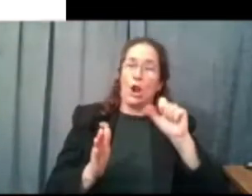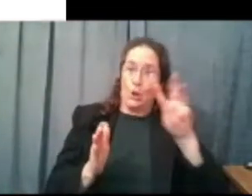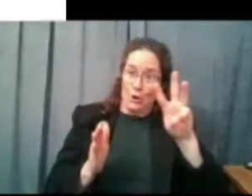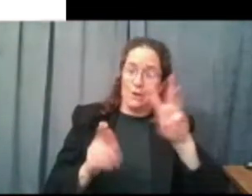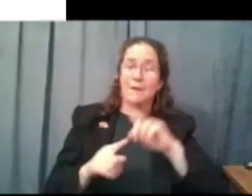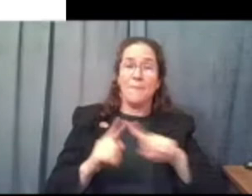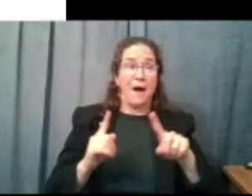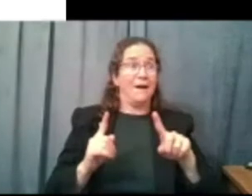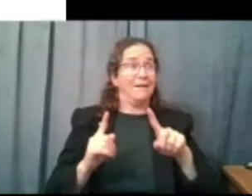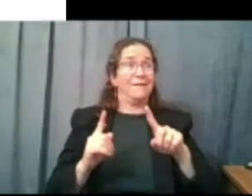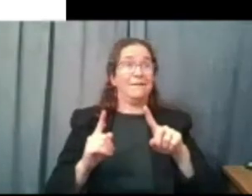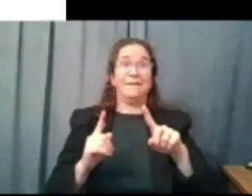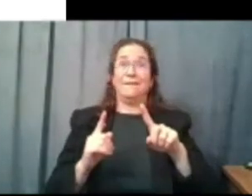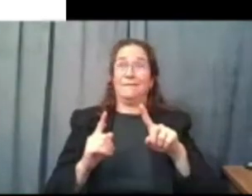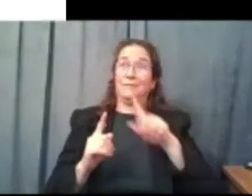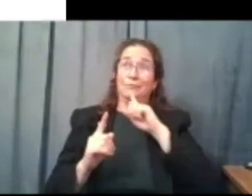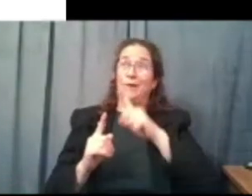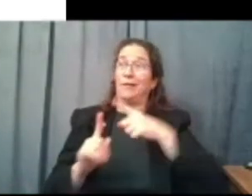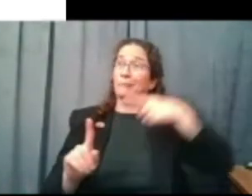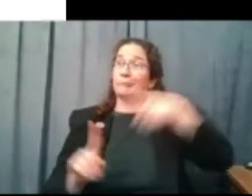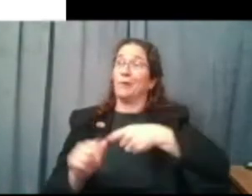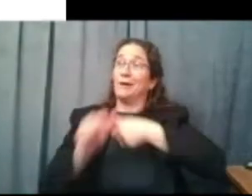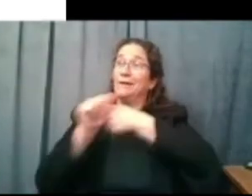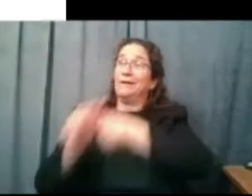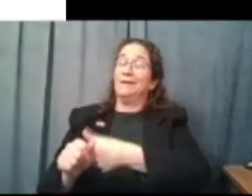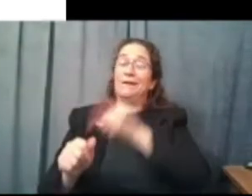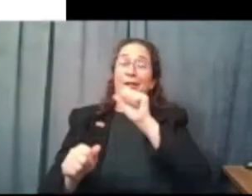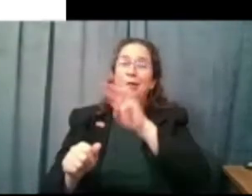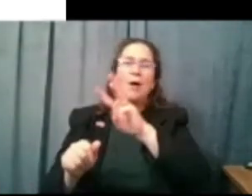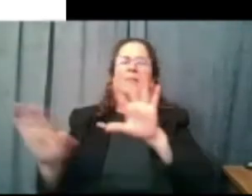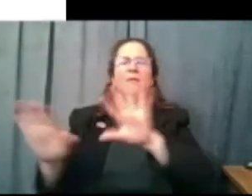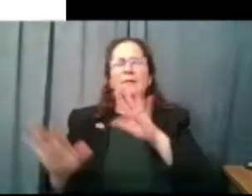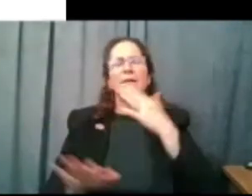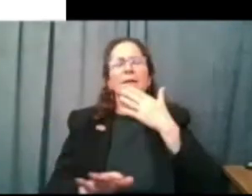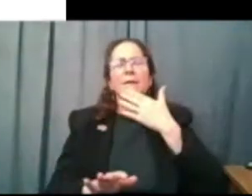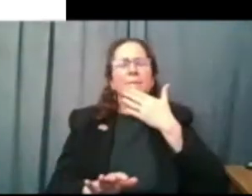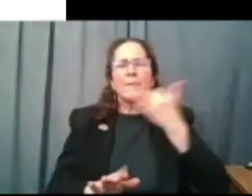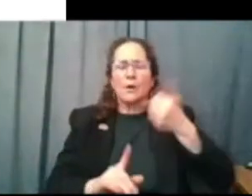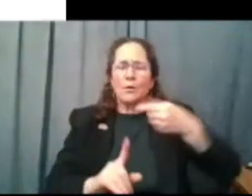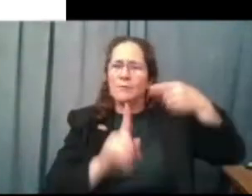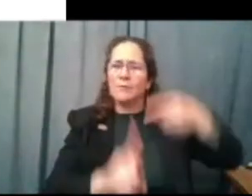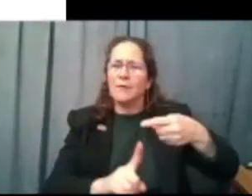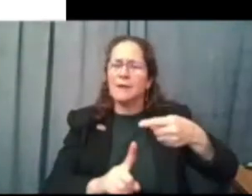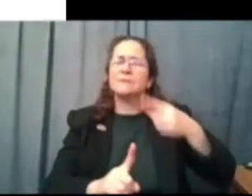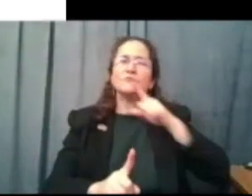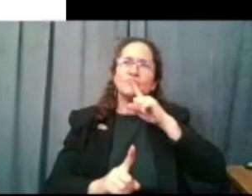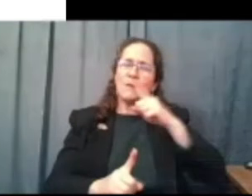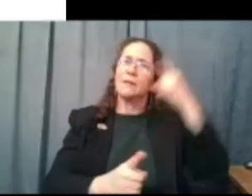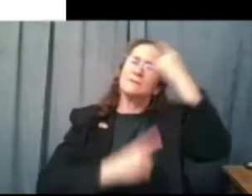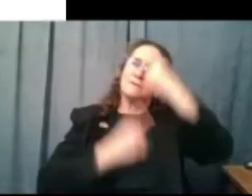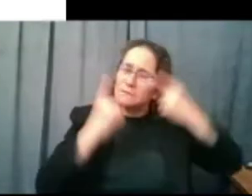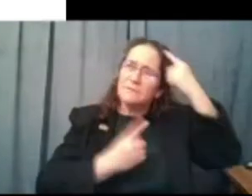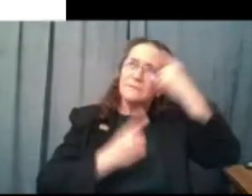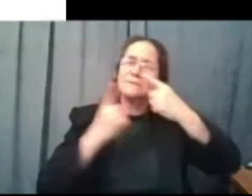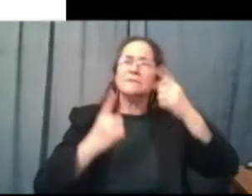We want to talk about best practice and we really want some thought to go into which graduation pathway best